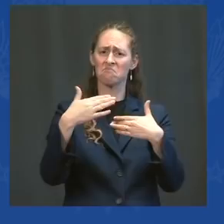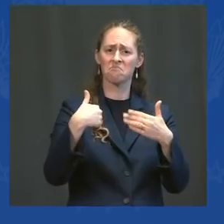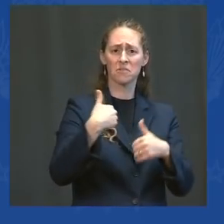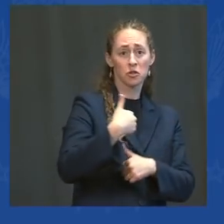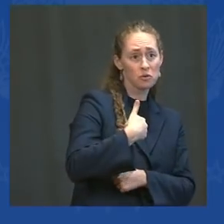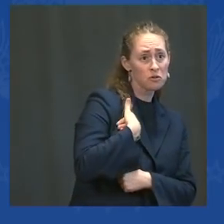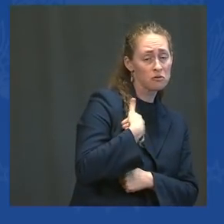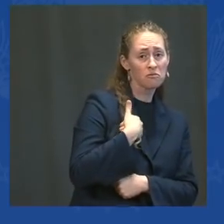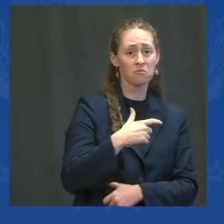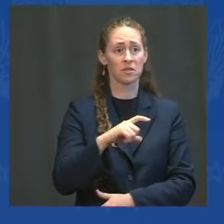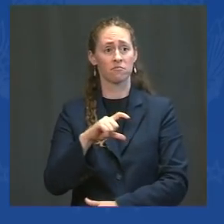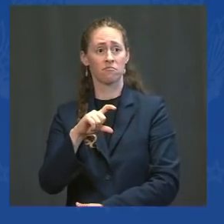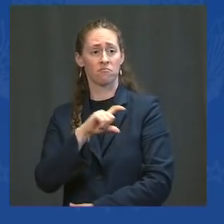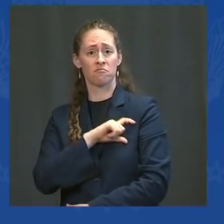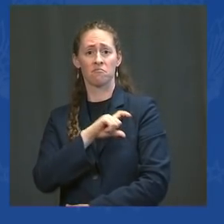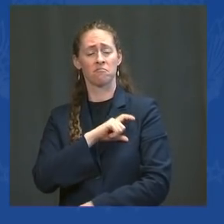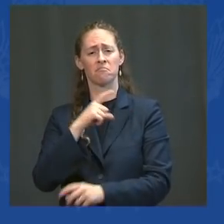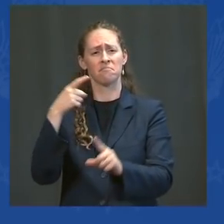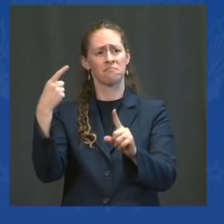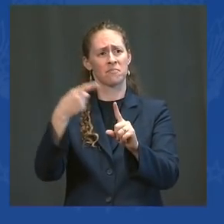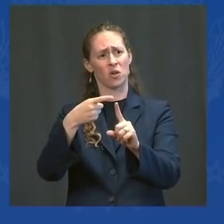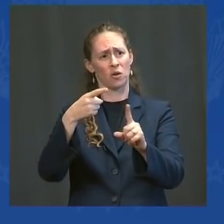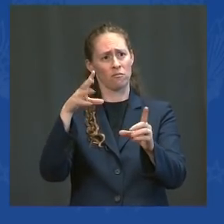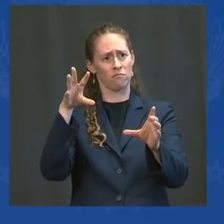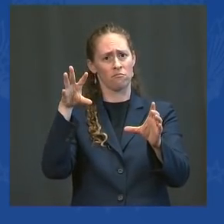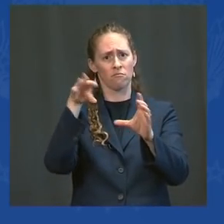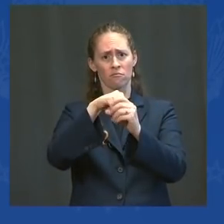and a struggle that, by the grace of God, we'll win.